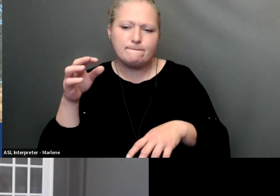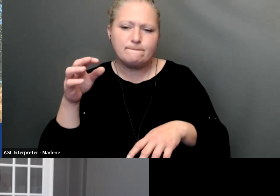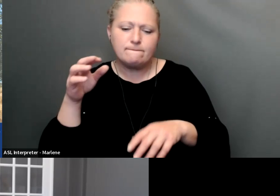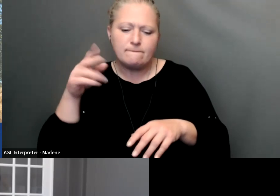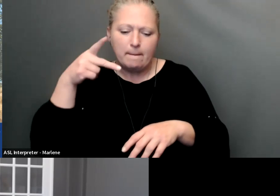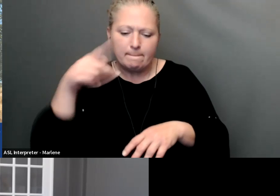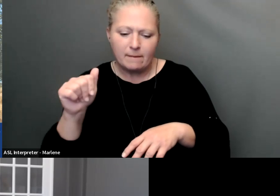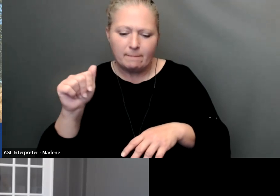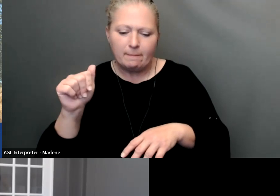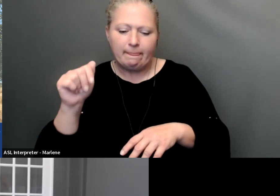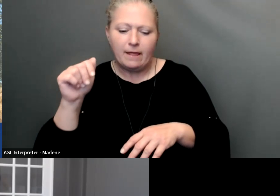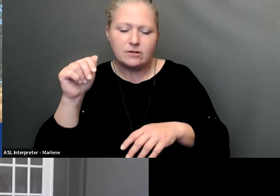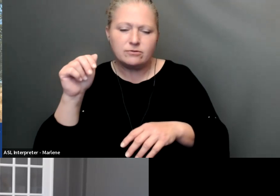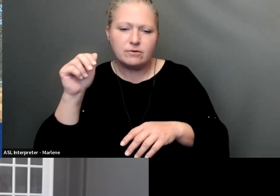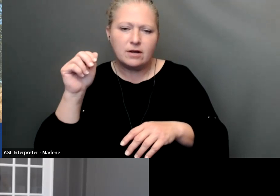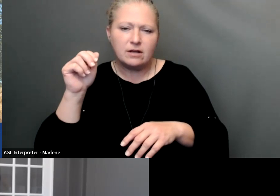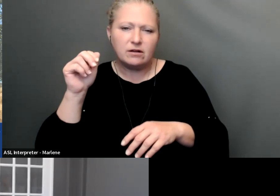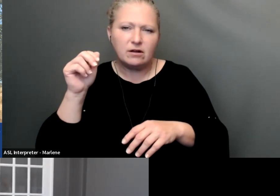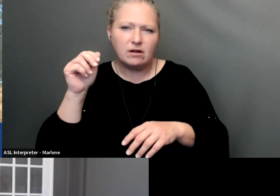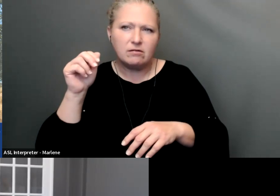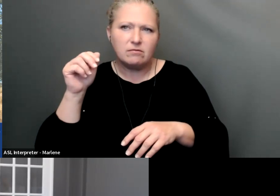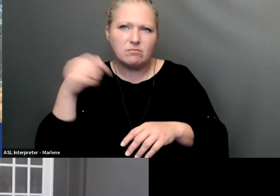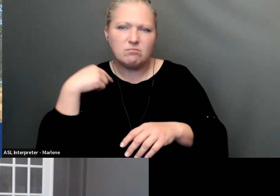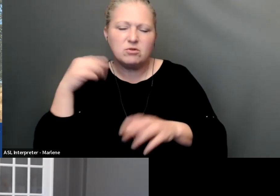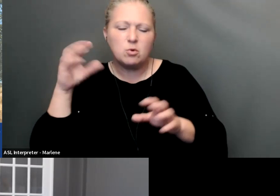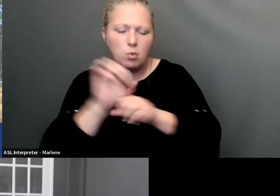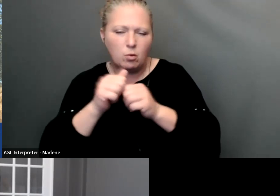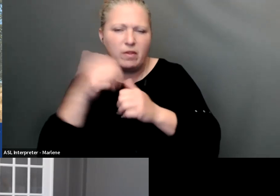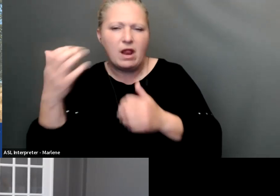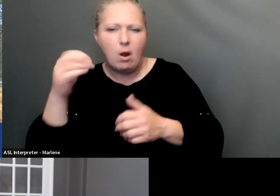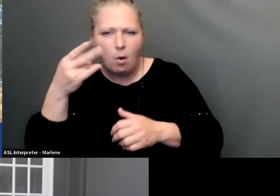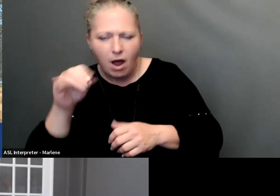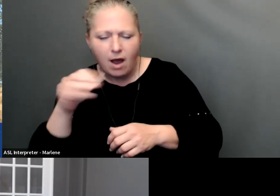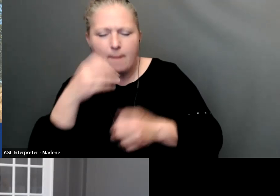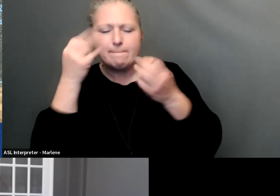earlier today. And you know we do a lot of work with Ohio and number of other states, but, like,